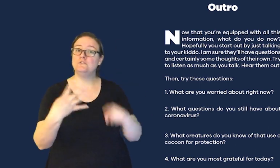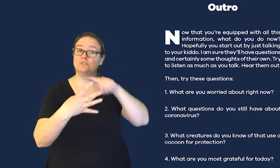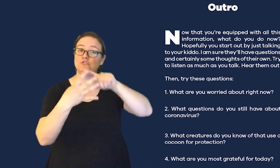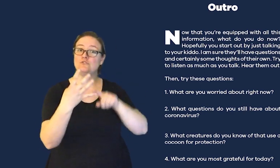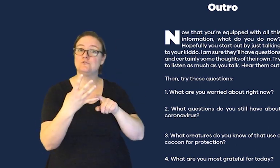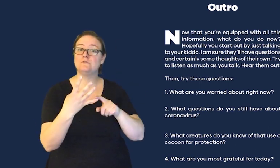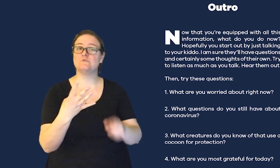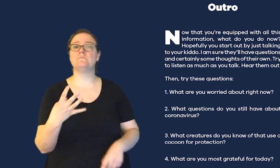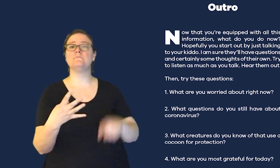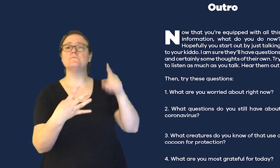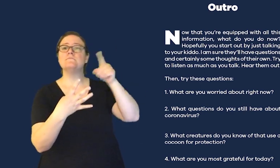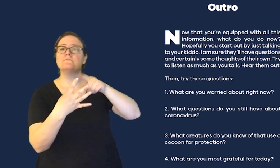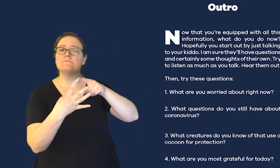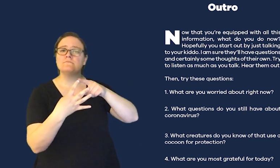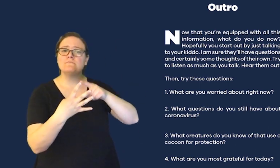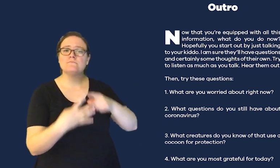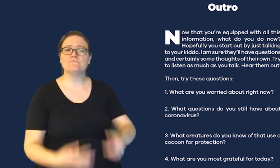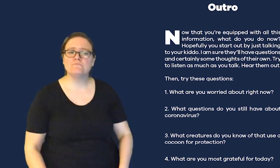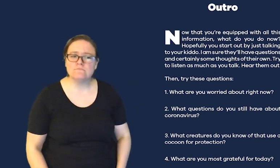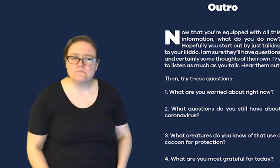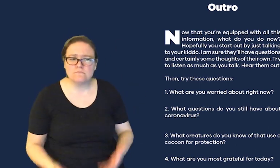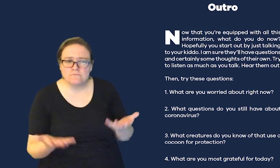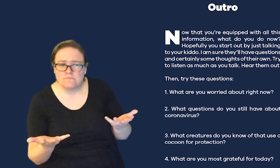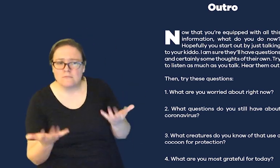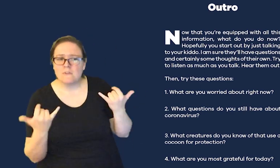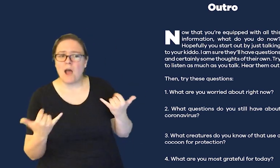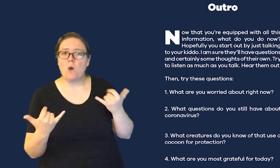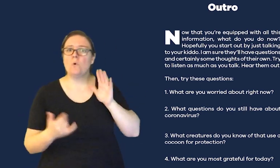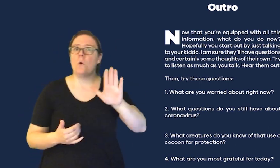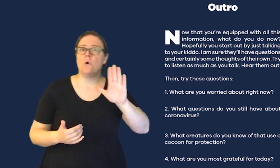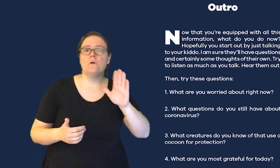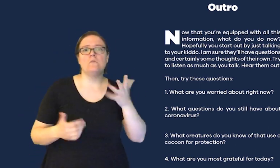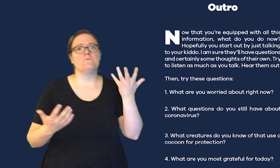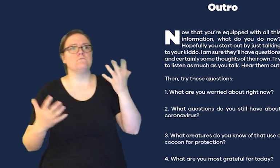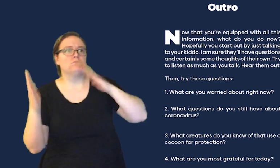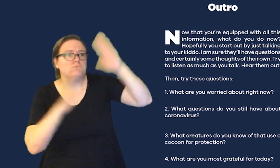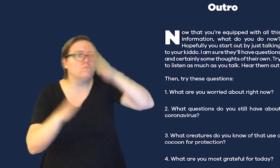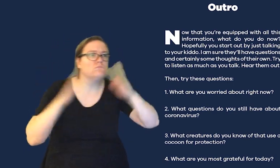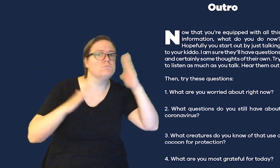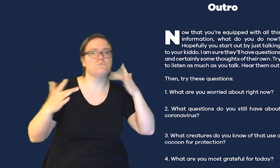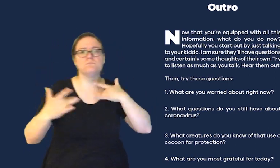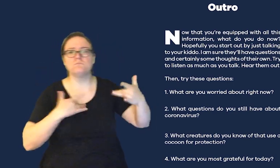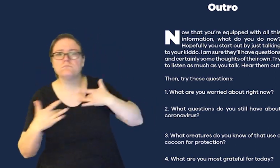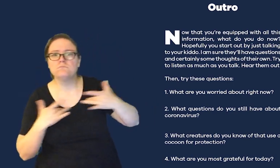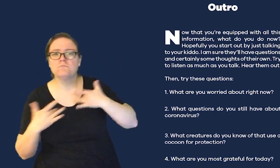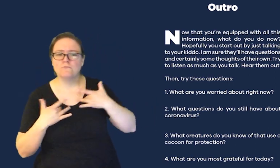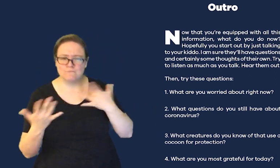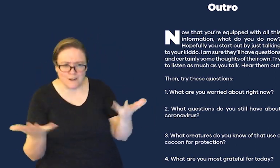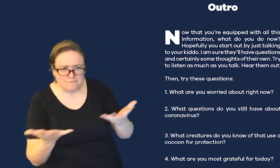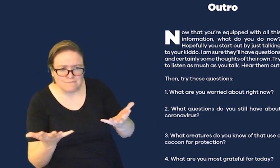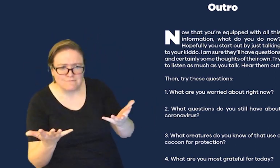Then you can start with these four questions: What are you worried about right now?